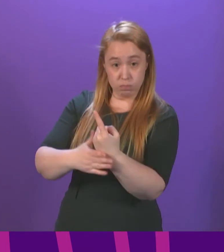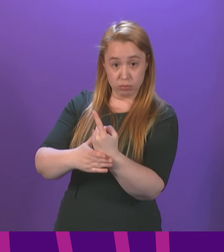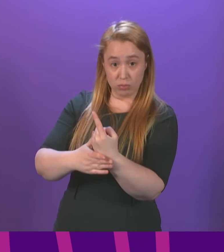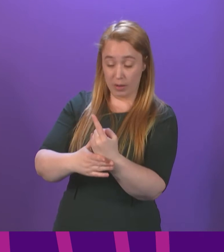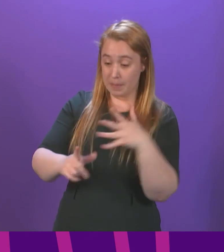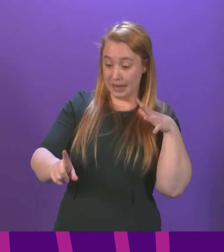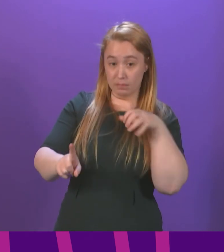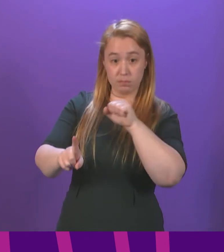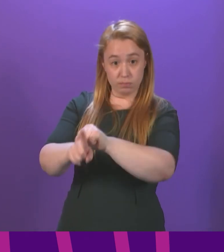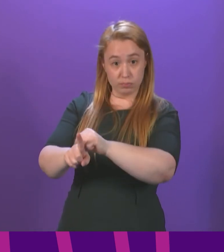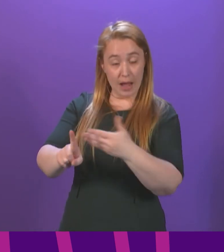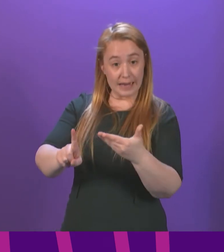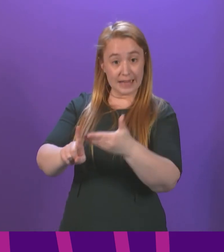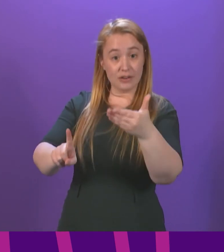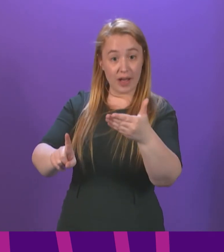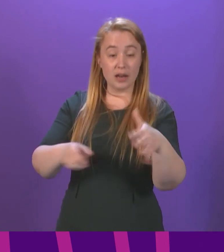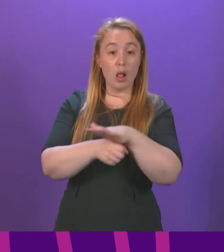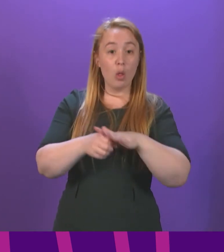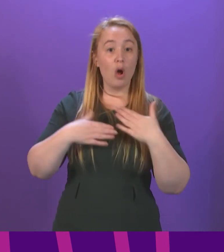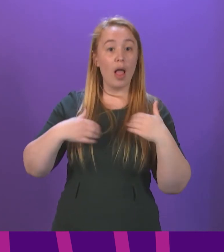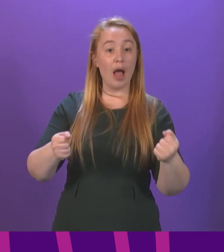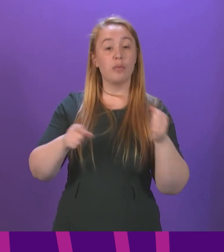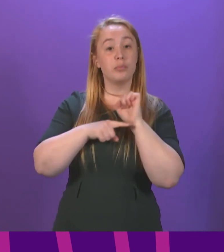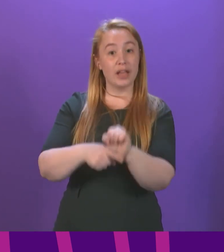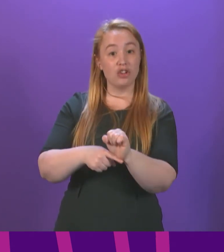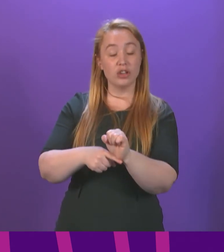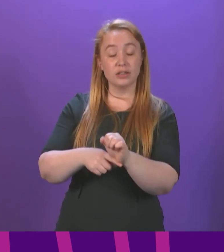sequencing, local health protection teams carry out enhanced contact tracing. That case